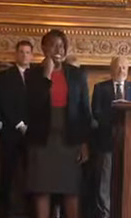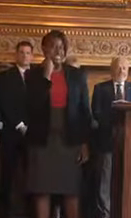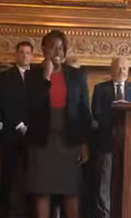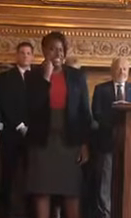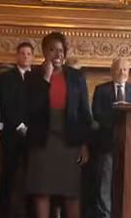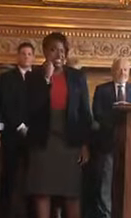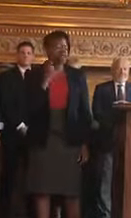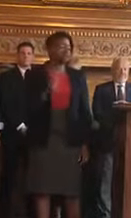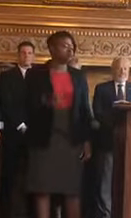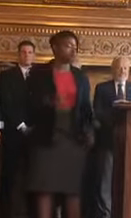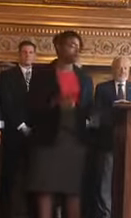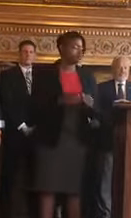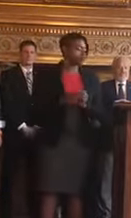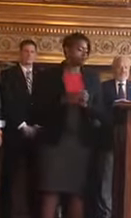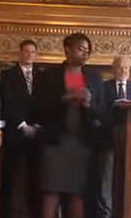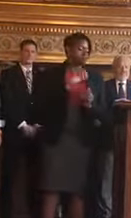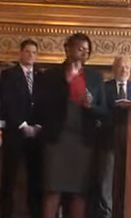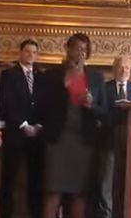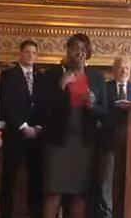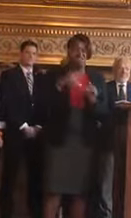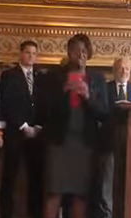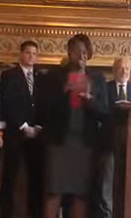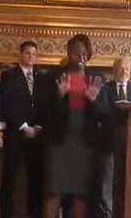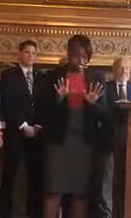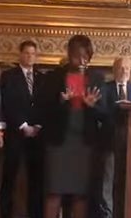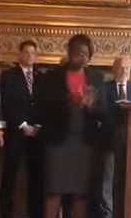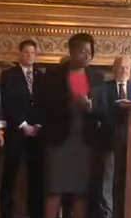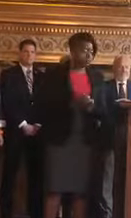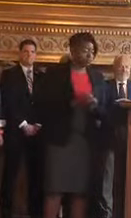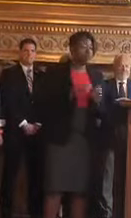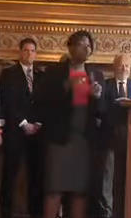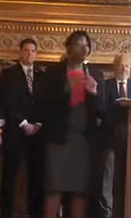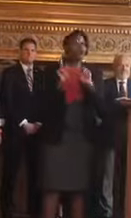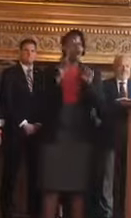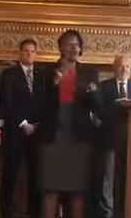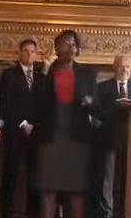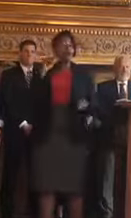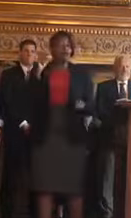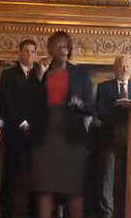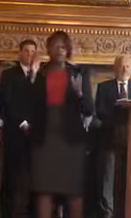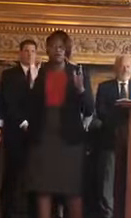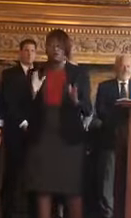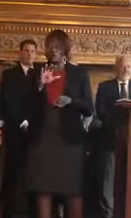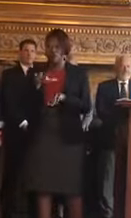One thing that happened to me recently I would like to share with you, I didn't have access at all.